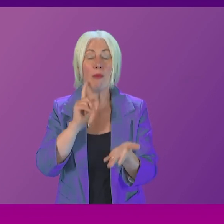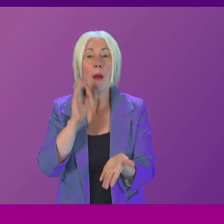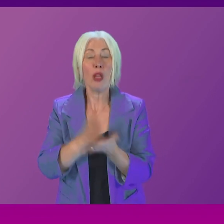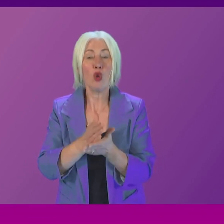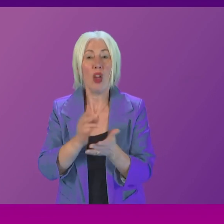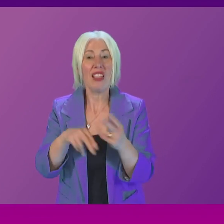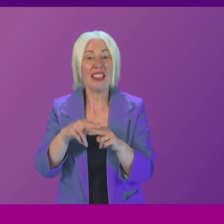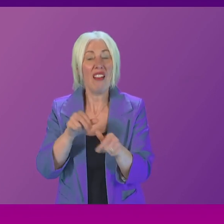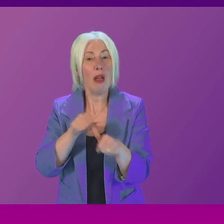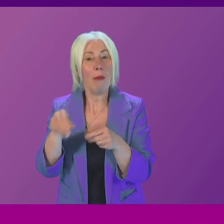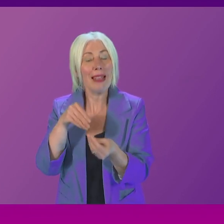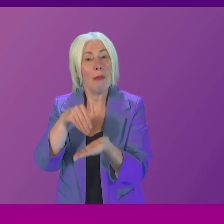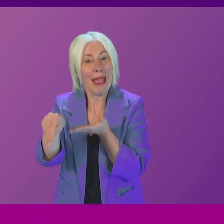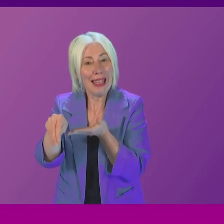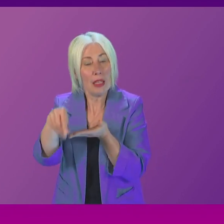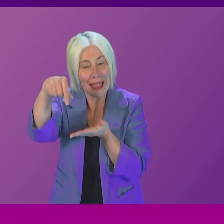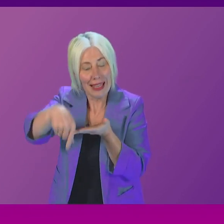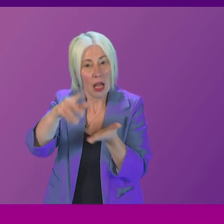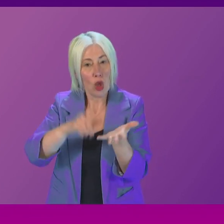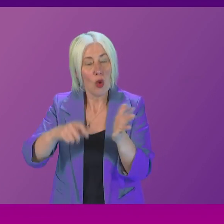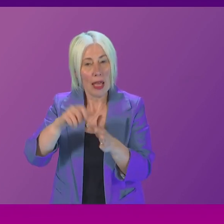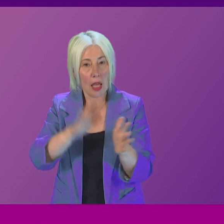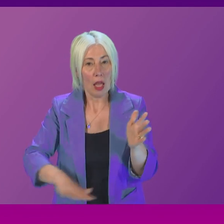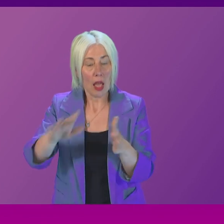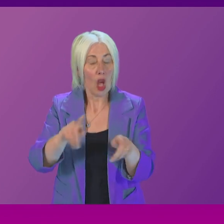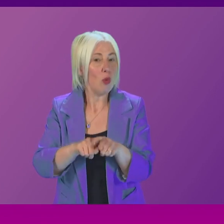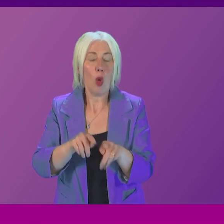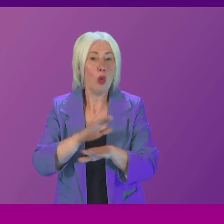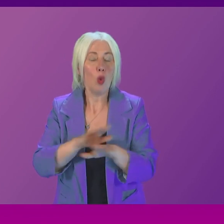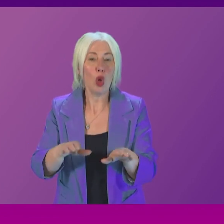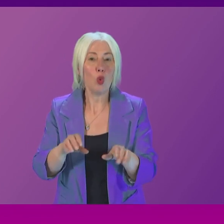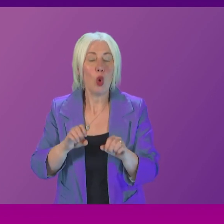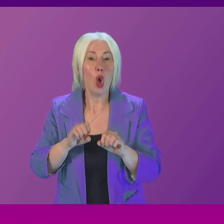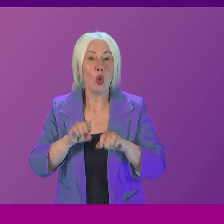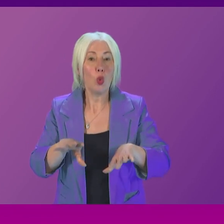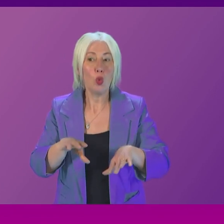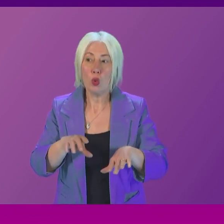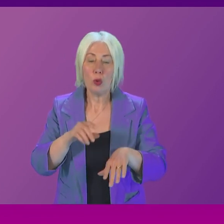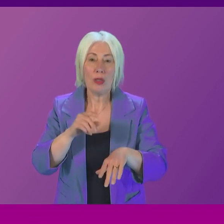best paid in the UK, that we do not lose days to strikes—of course, Scotland was the only